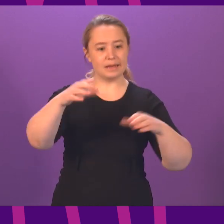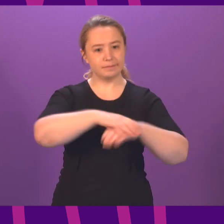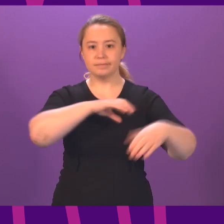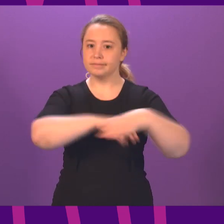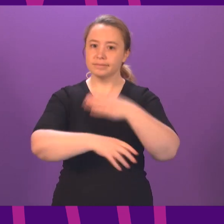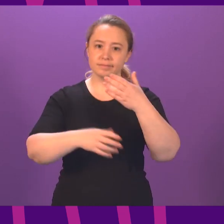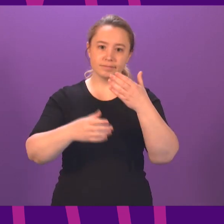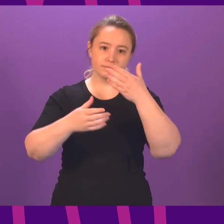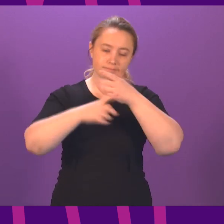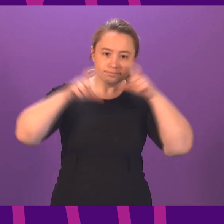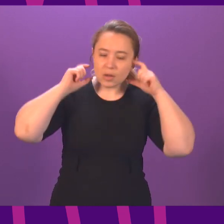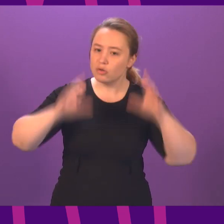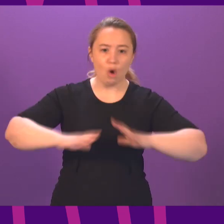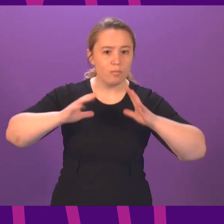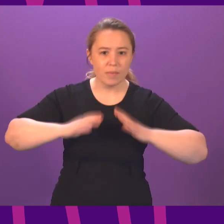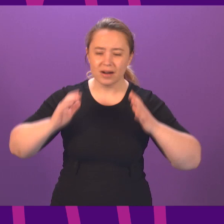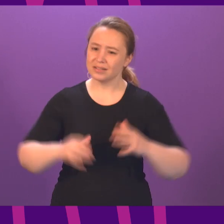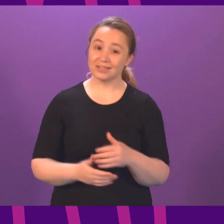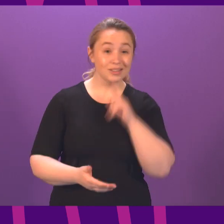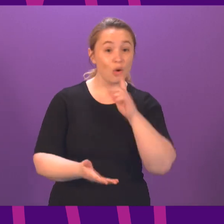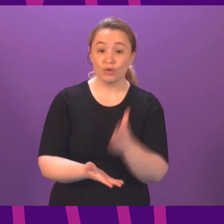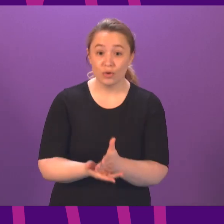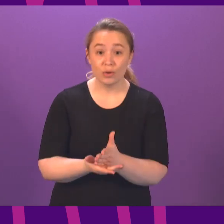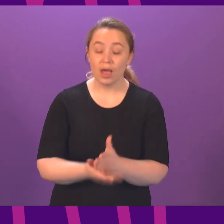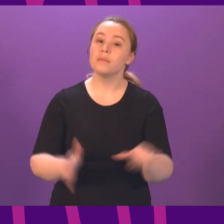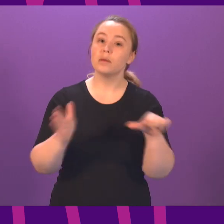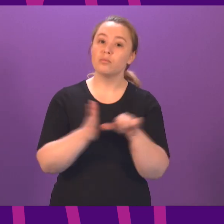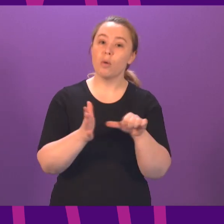as I have acknowledged not just today but previously, we had issues around the distribution